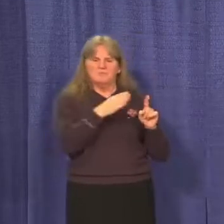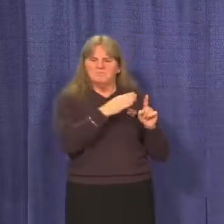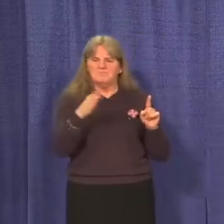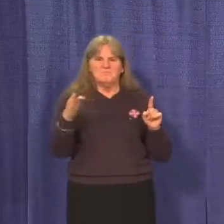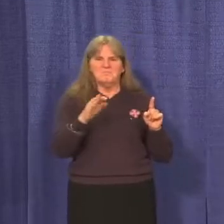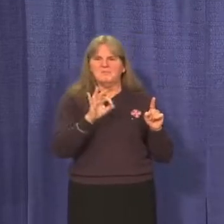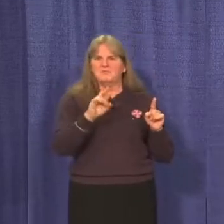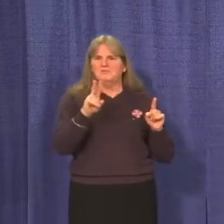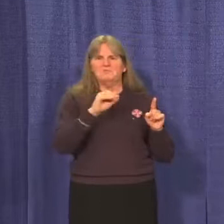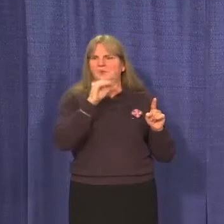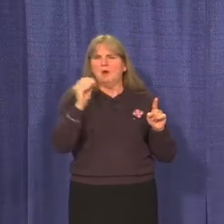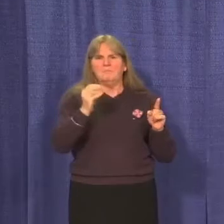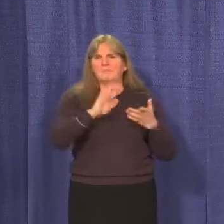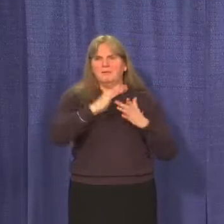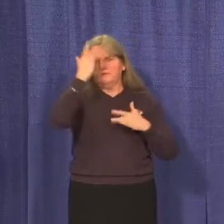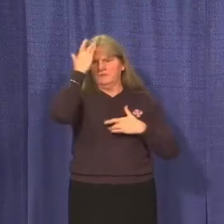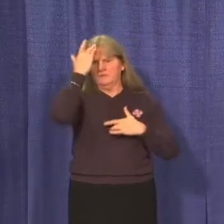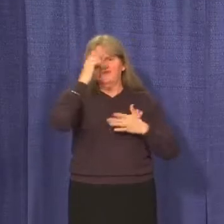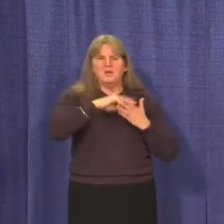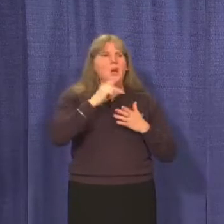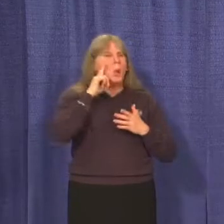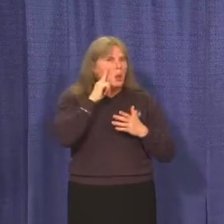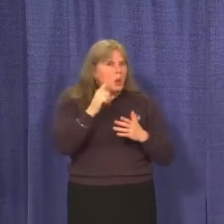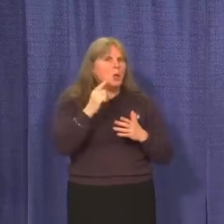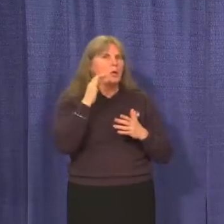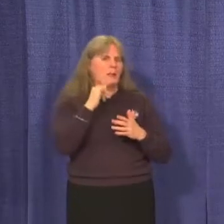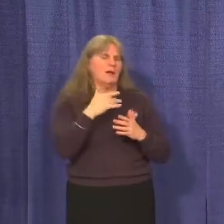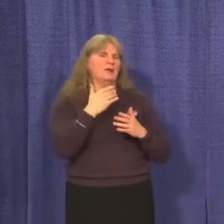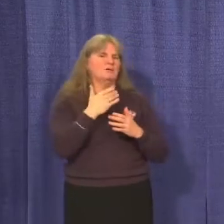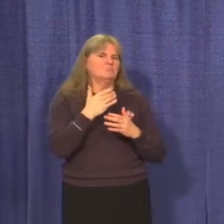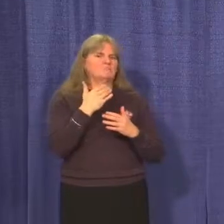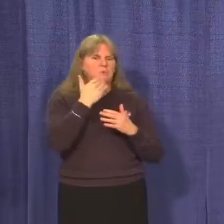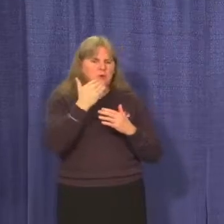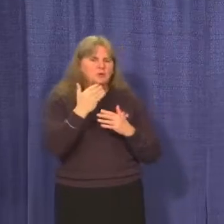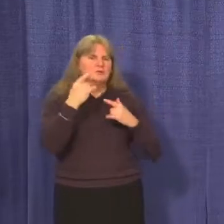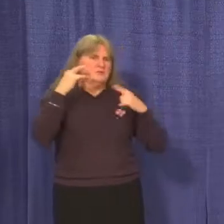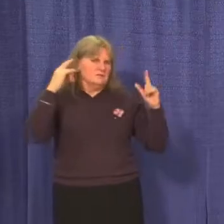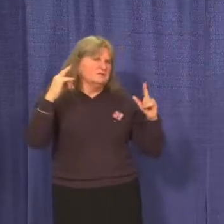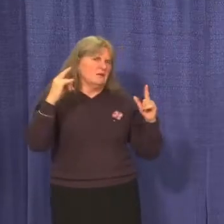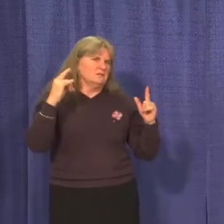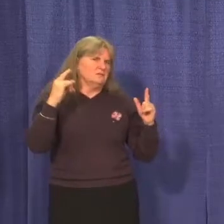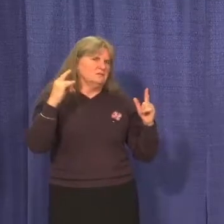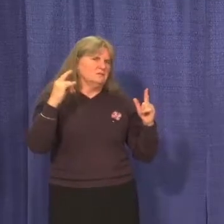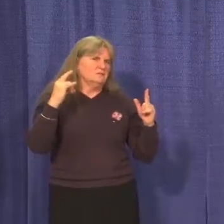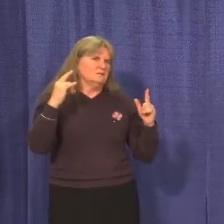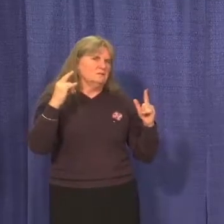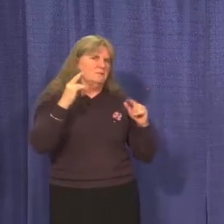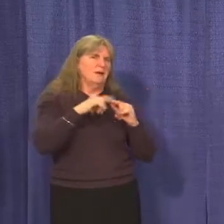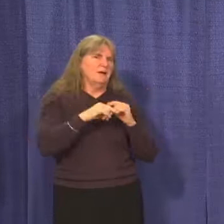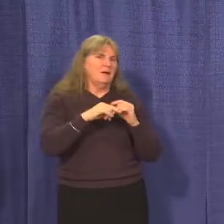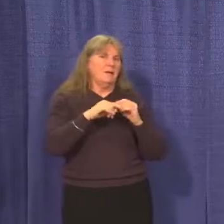can say that first dose looks probably to be very effective but for an uncertain duration of